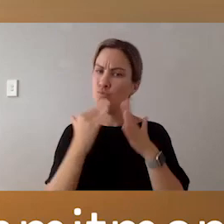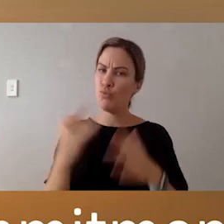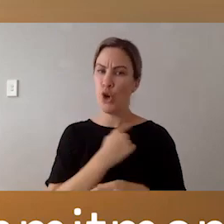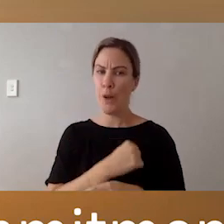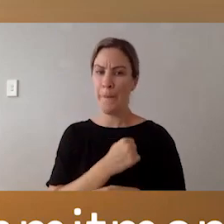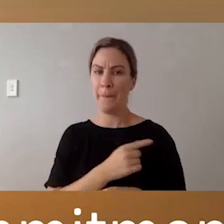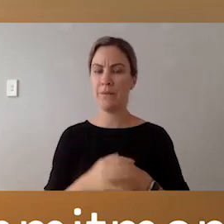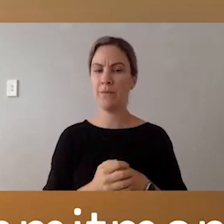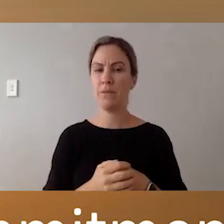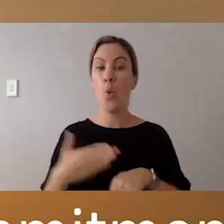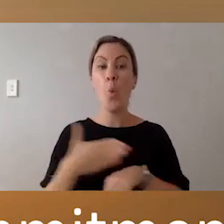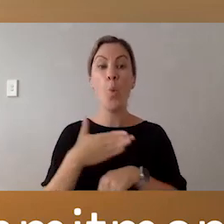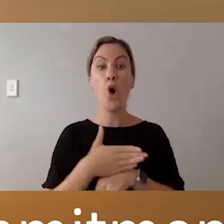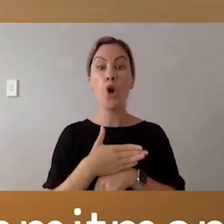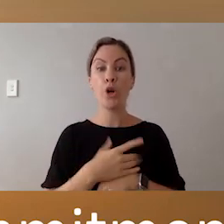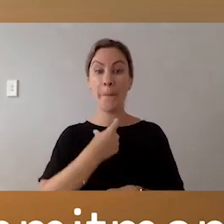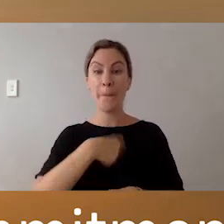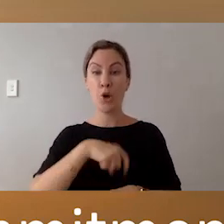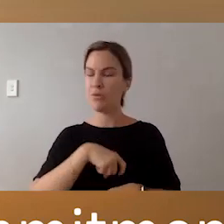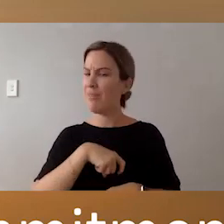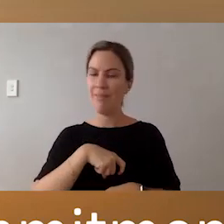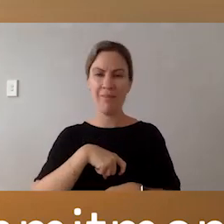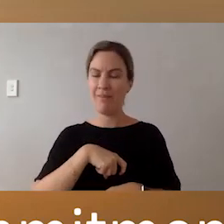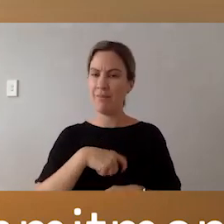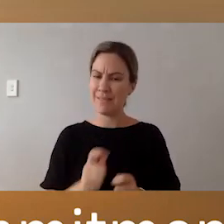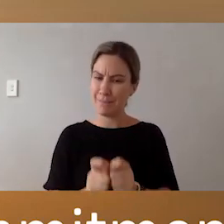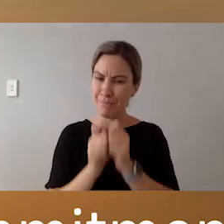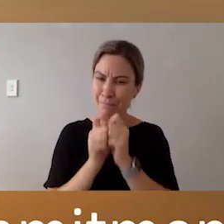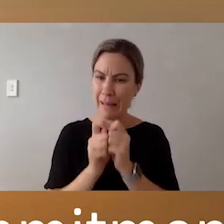more than personal, it's purposeful. It's meaningful. It's what gets them